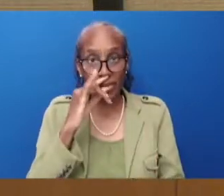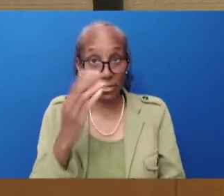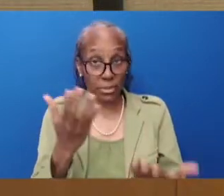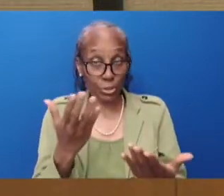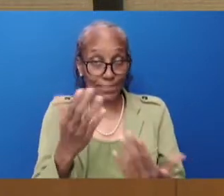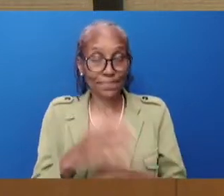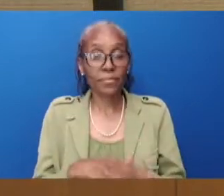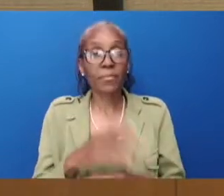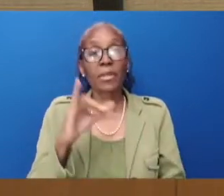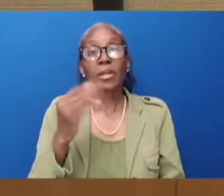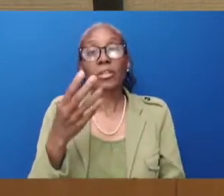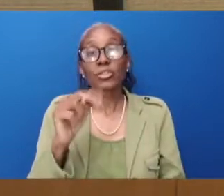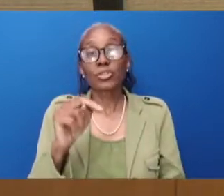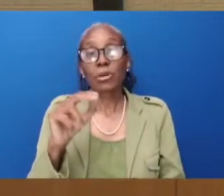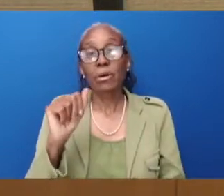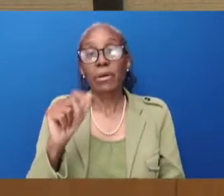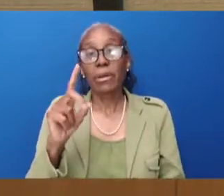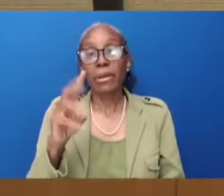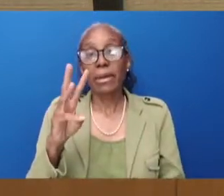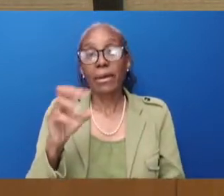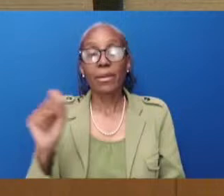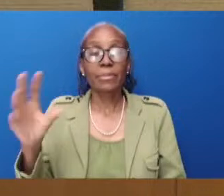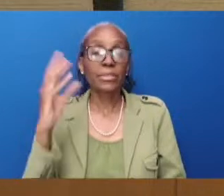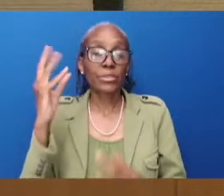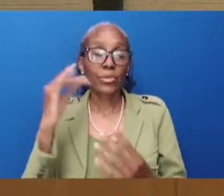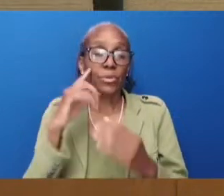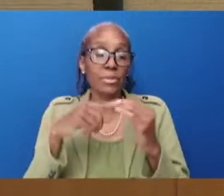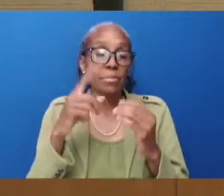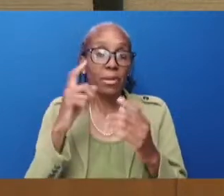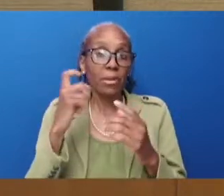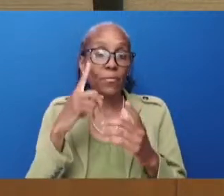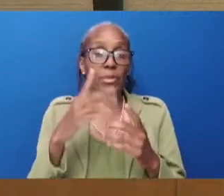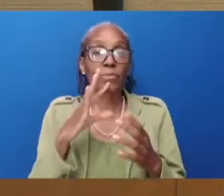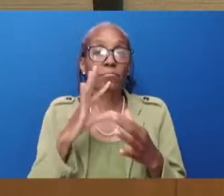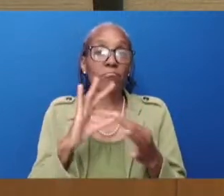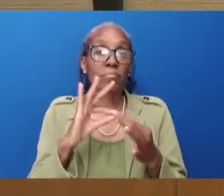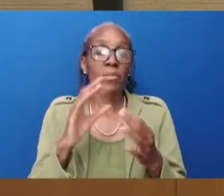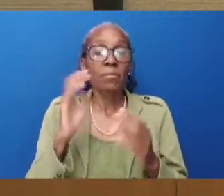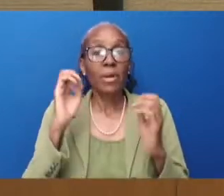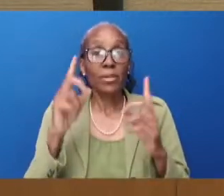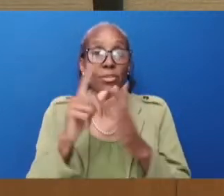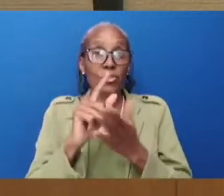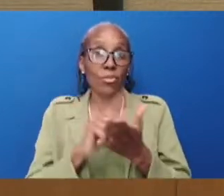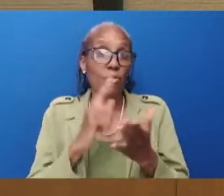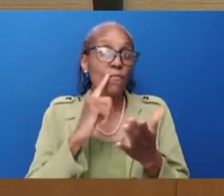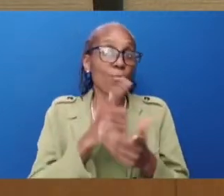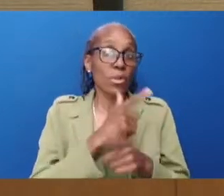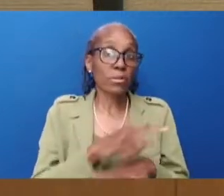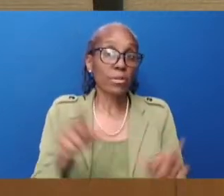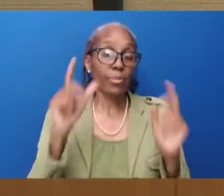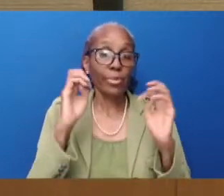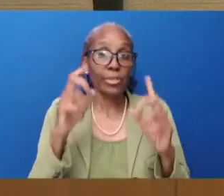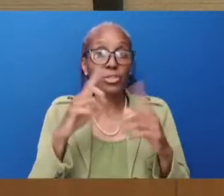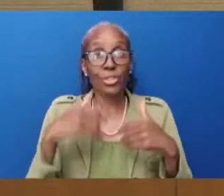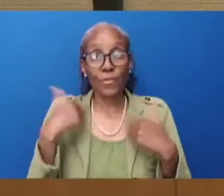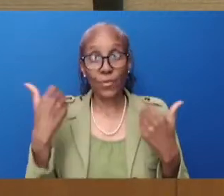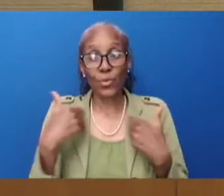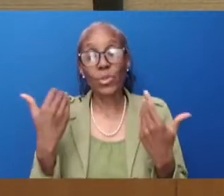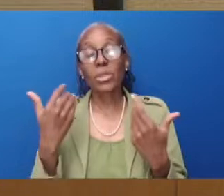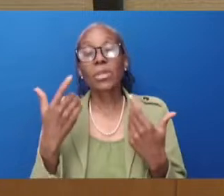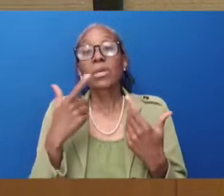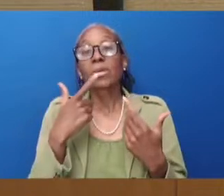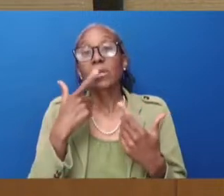I'M HERE TO SPEAK ABOUT OUR